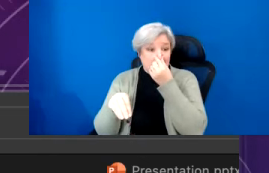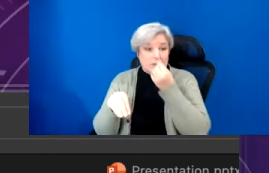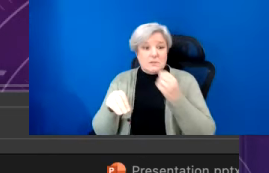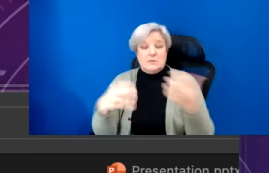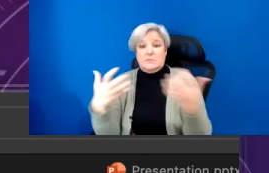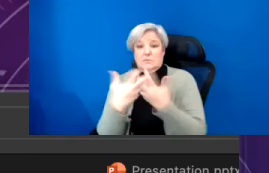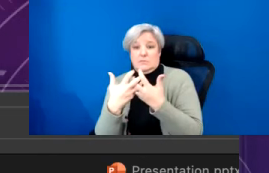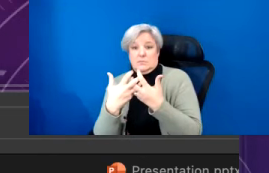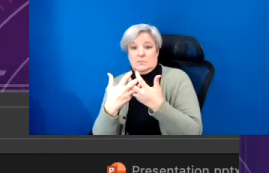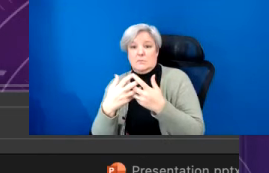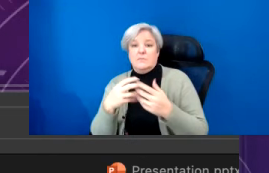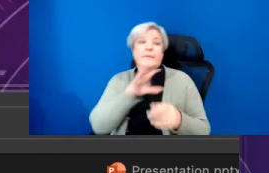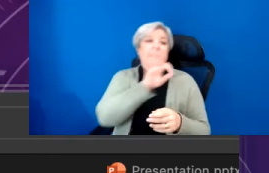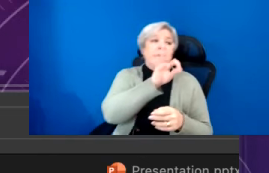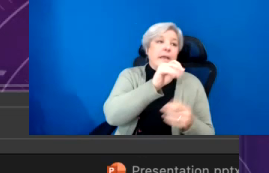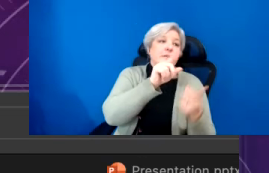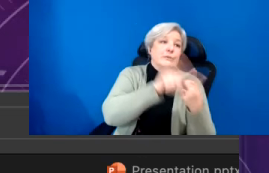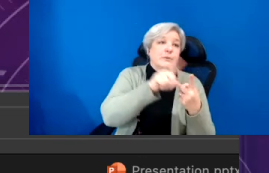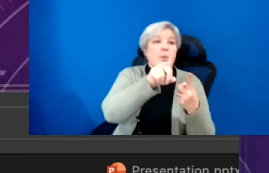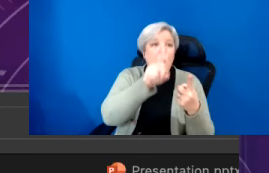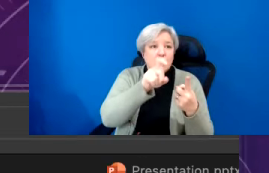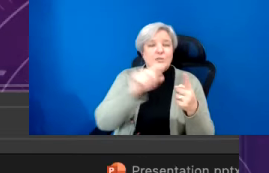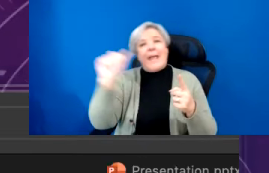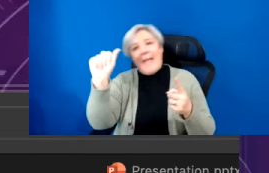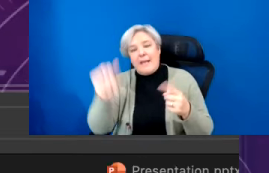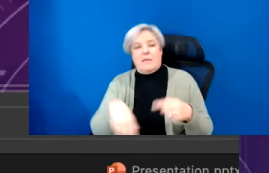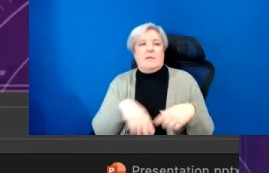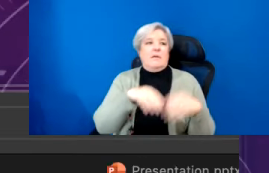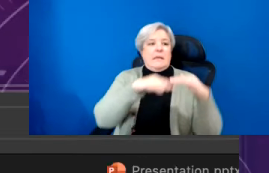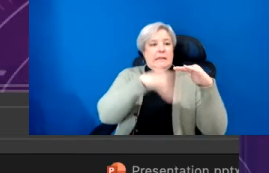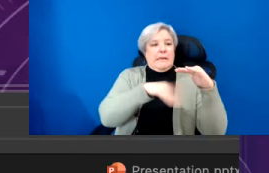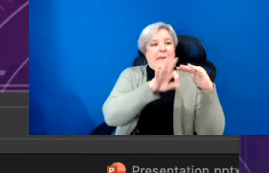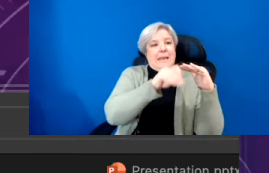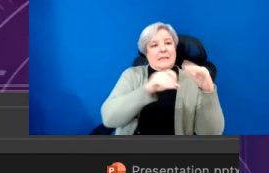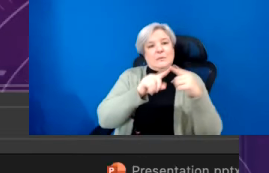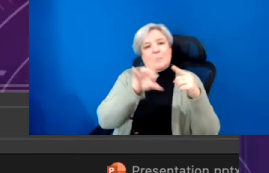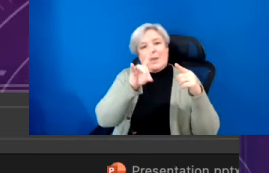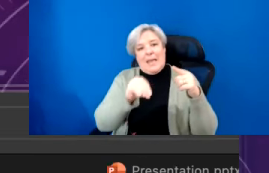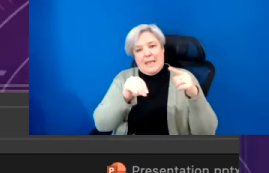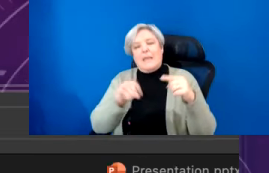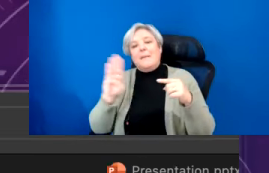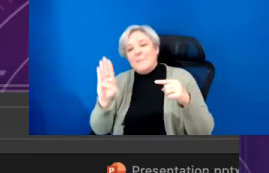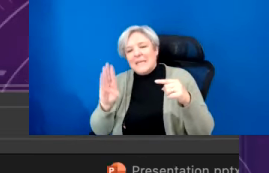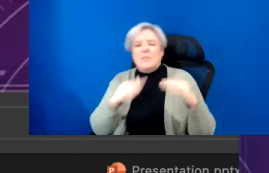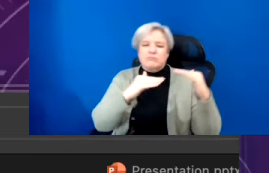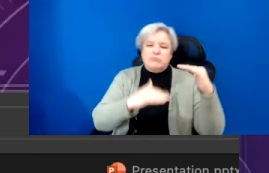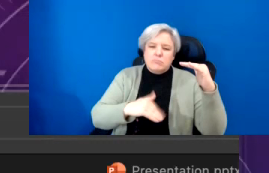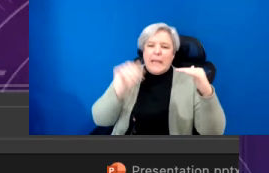such as 90 to 100 is in less than 90 to 80 would be A, B and so on and so forth.